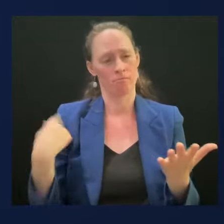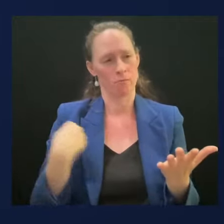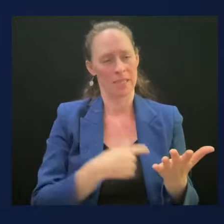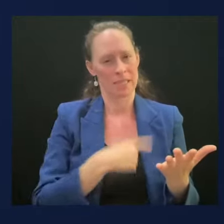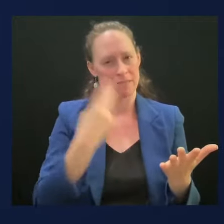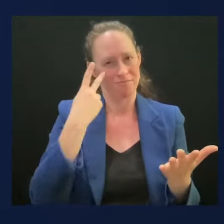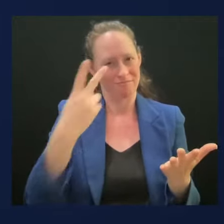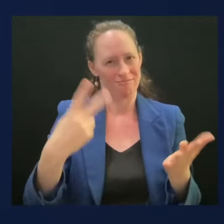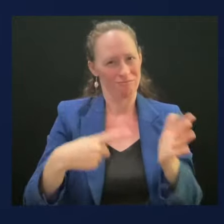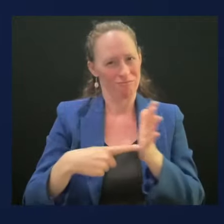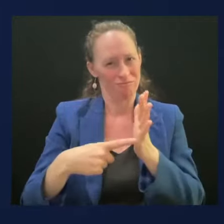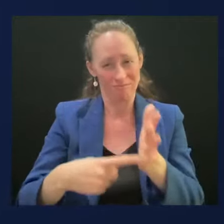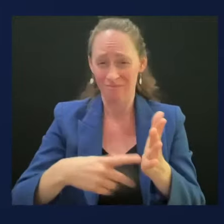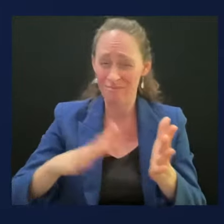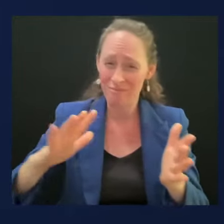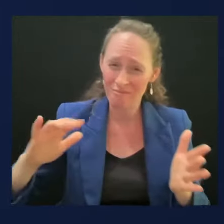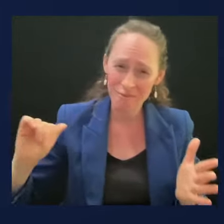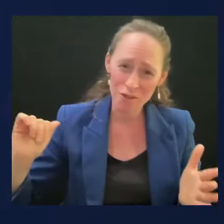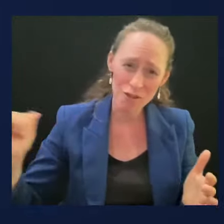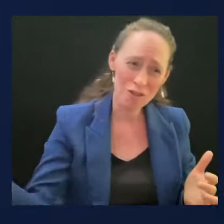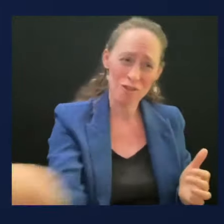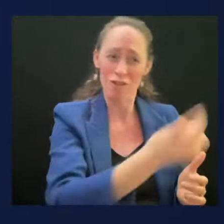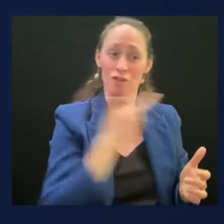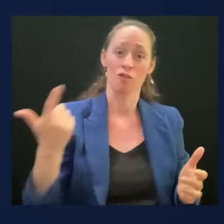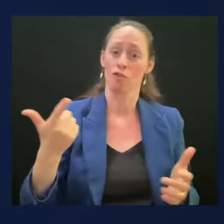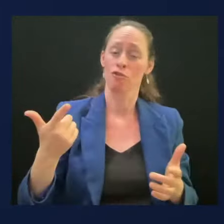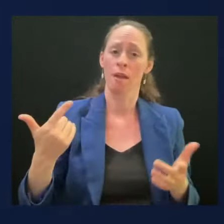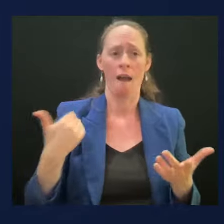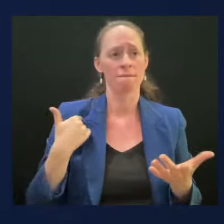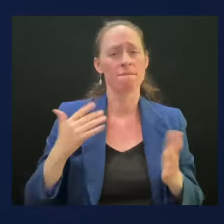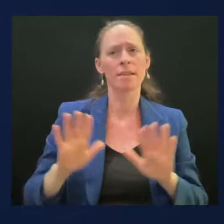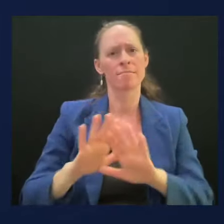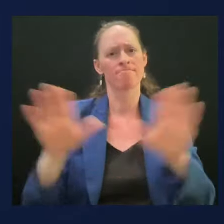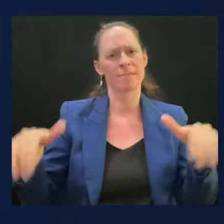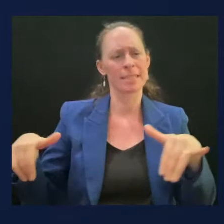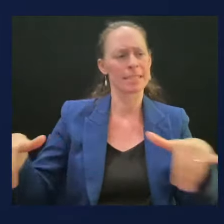among them life, liberty, the pursuit of happiness.